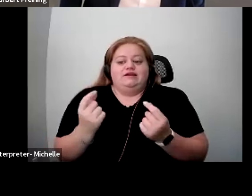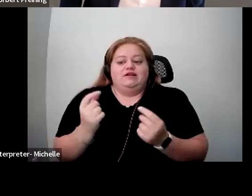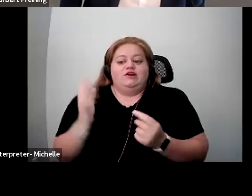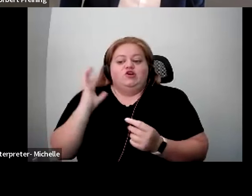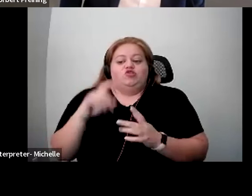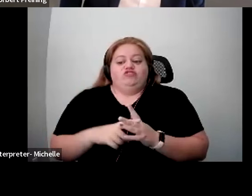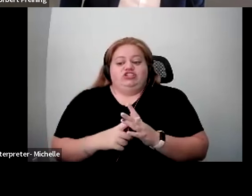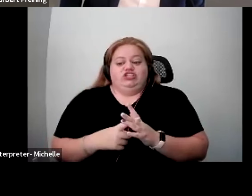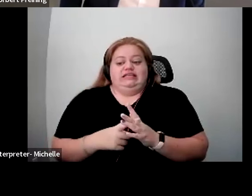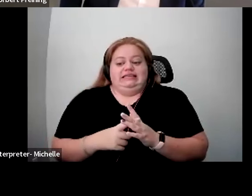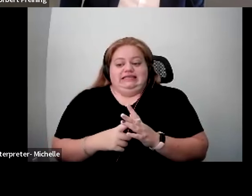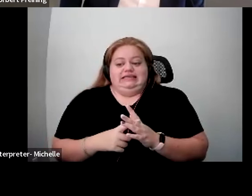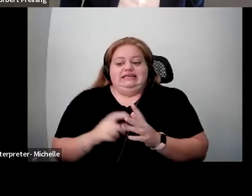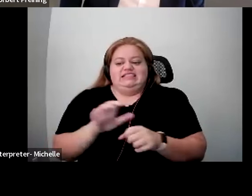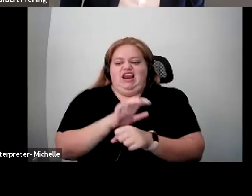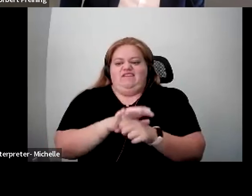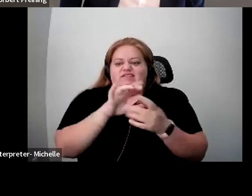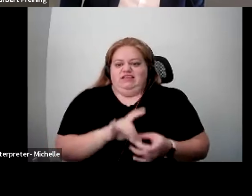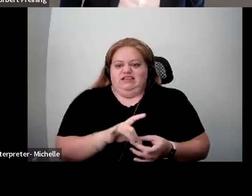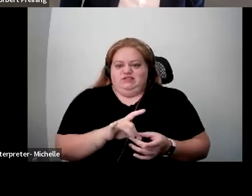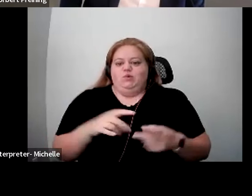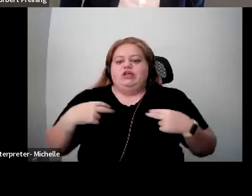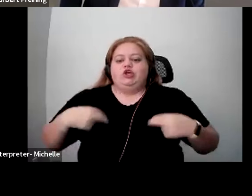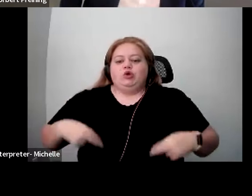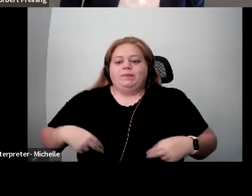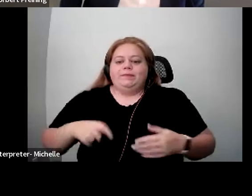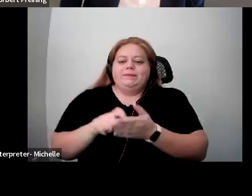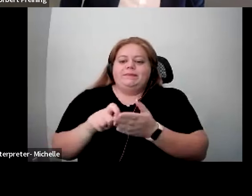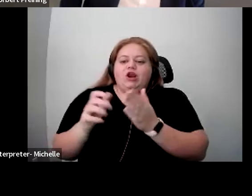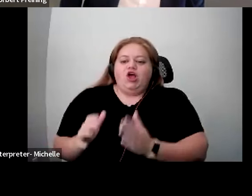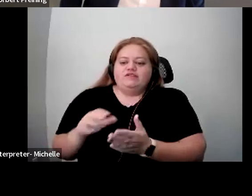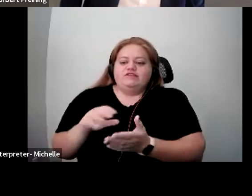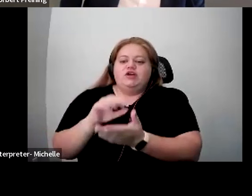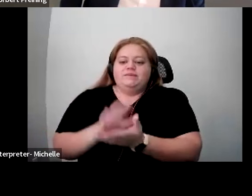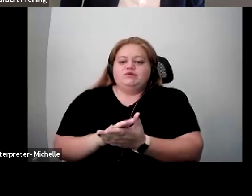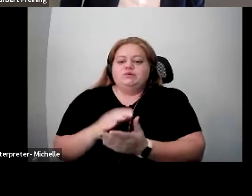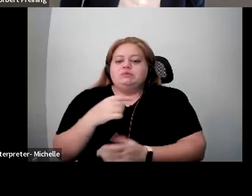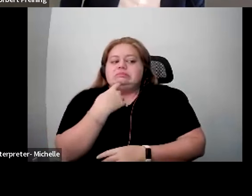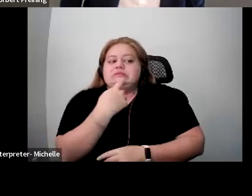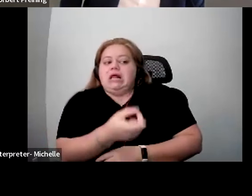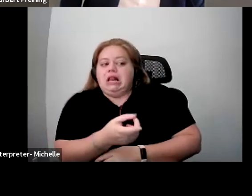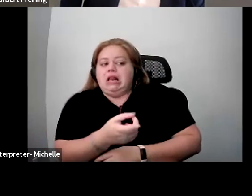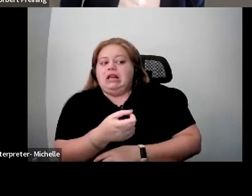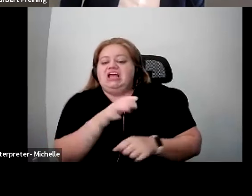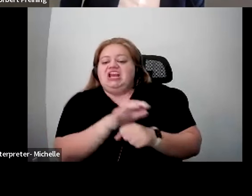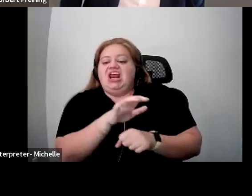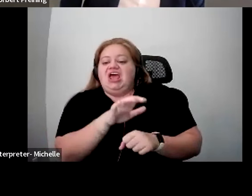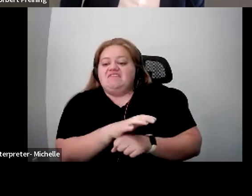is enough anchoring-- so the human writers, the authors of the documents, provided enough anchoring that we could, even 15 years ago, start